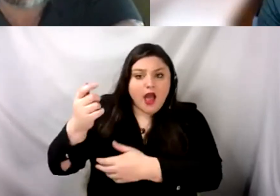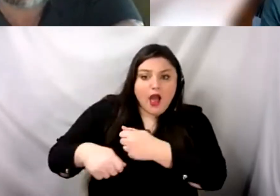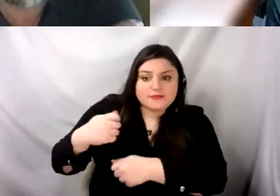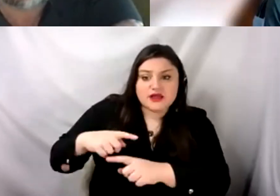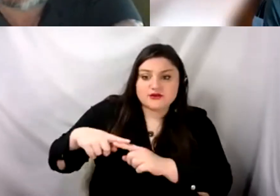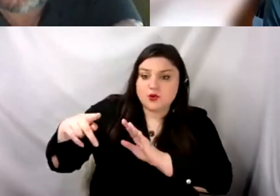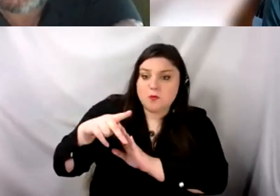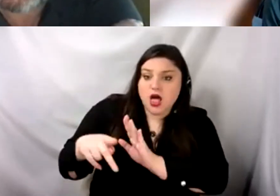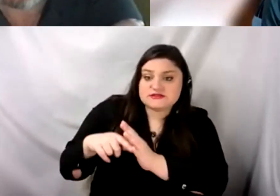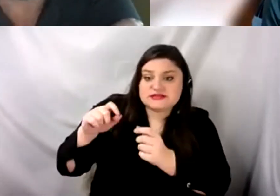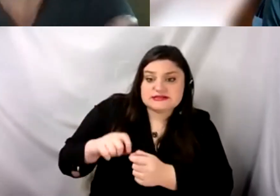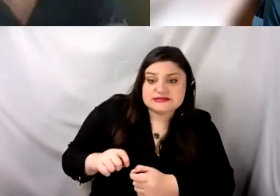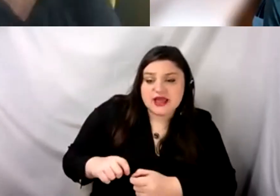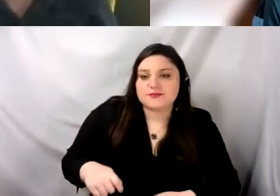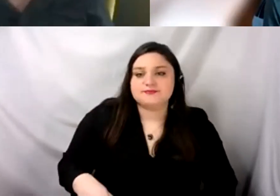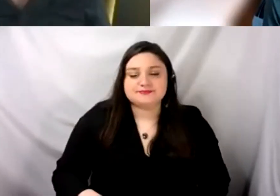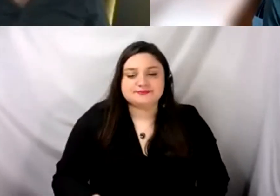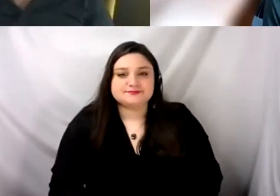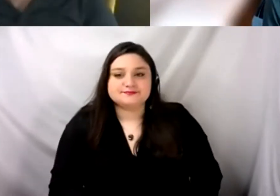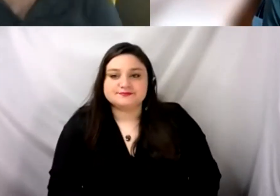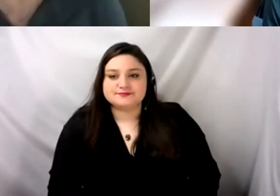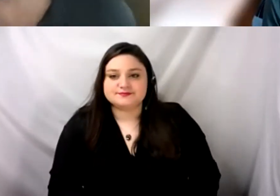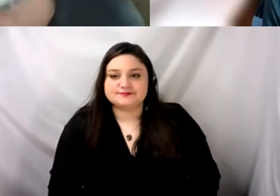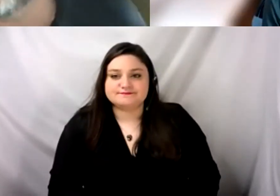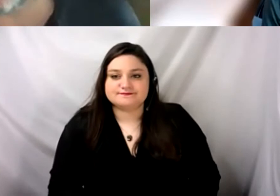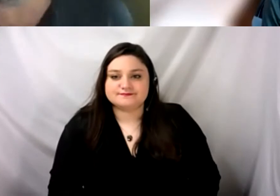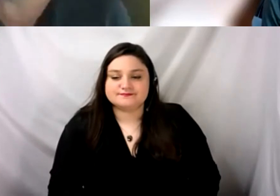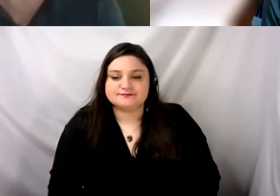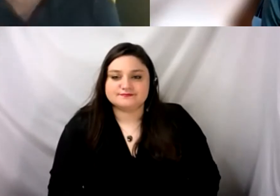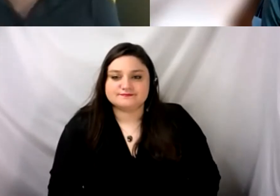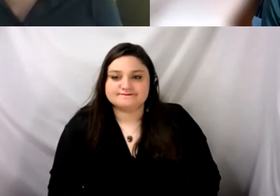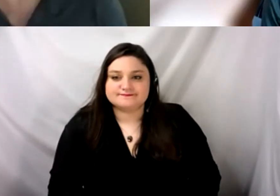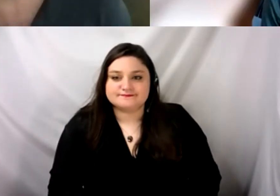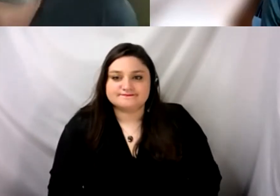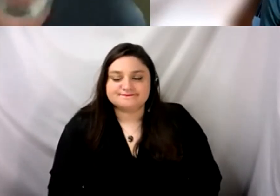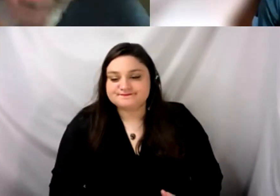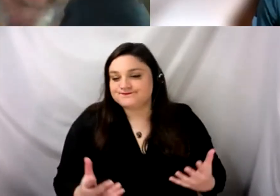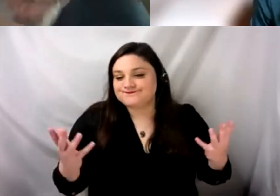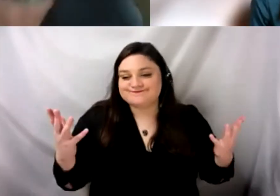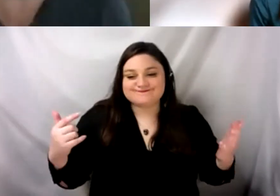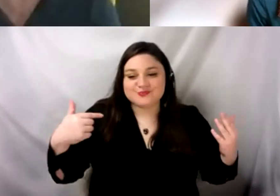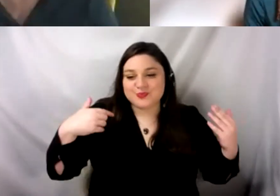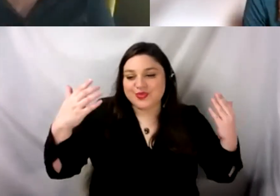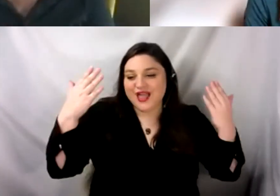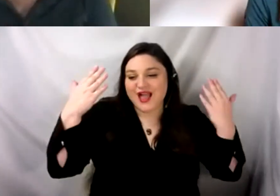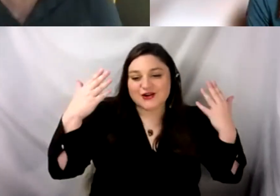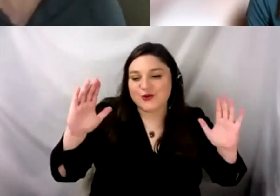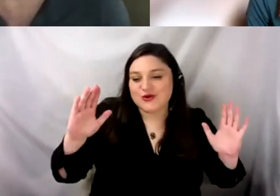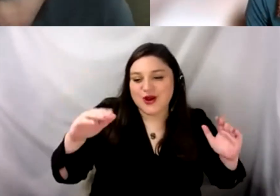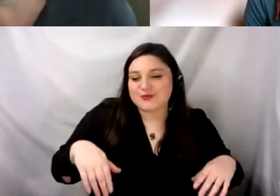know. I would just say probably you don't want to check it every week but every two weeks just check it and